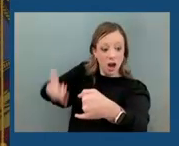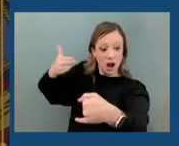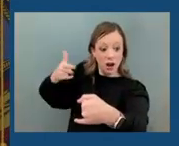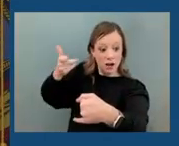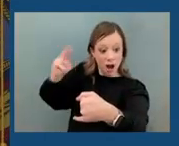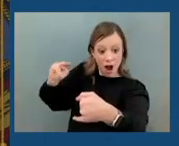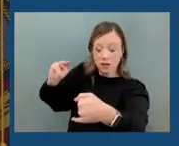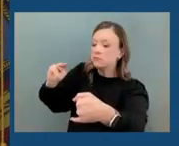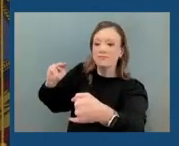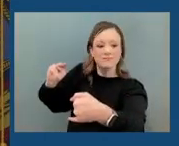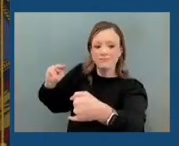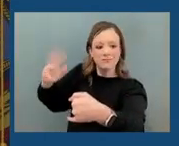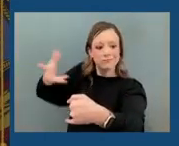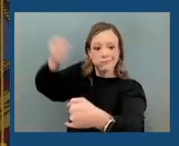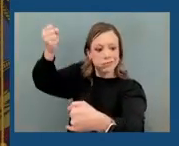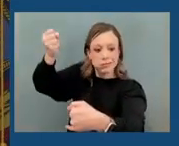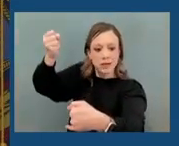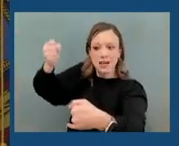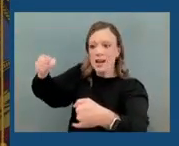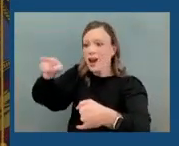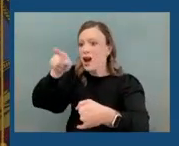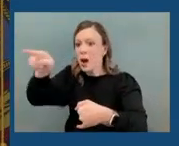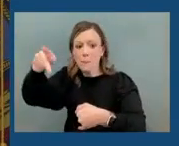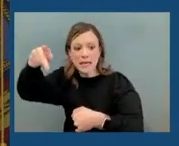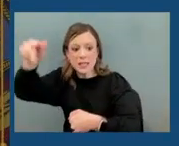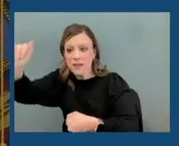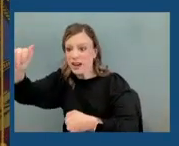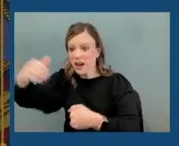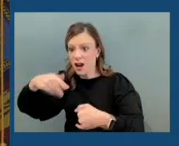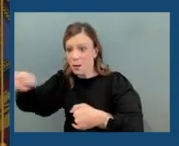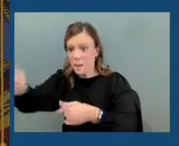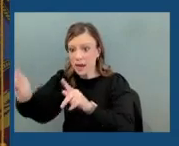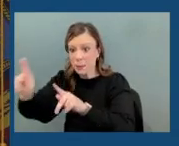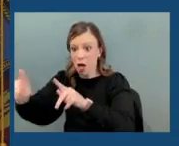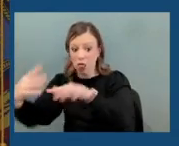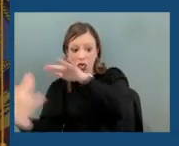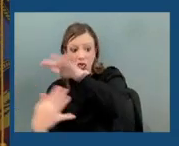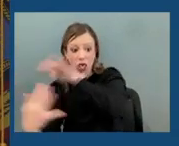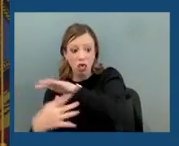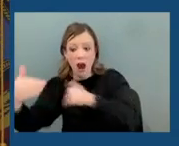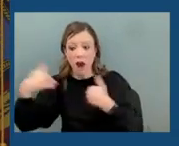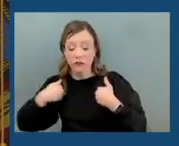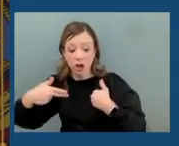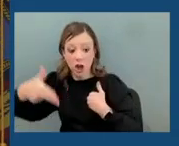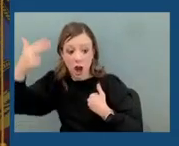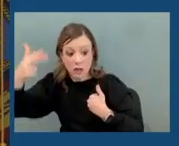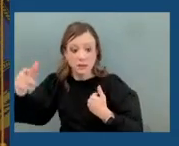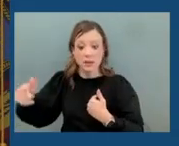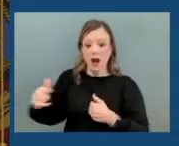But also see what's happening on social media. Go investigate this hate crime. And by the way, can you be on the streets of Rochester and help them patrol?